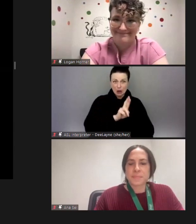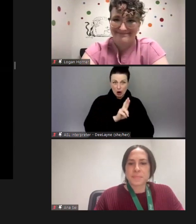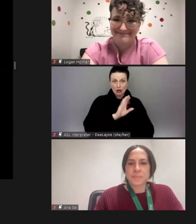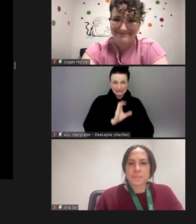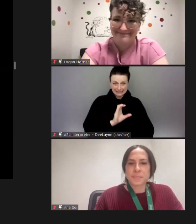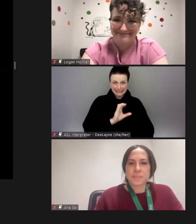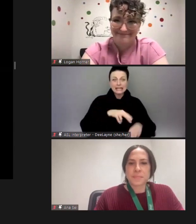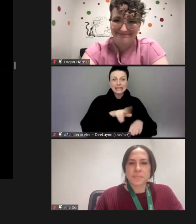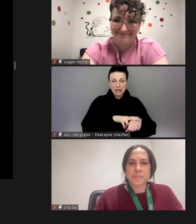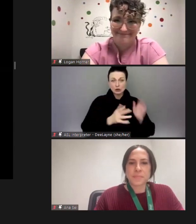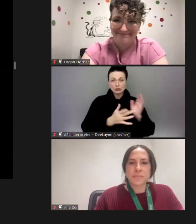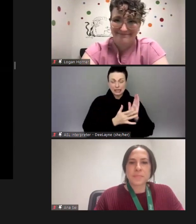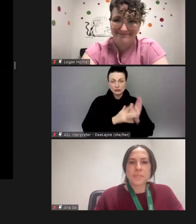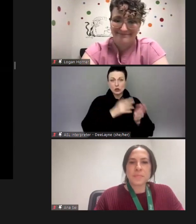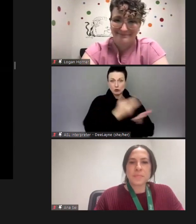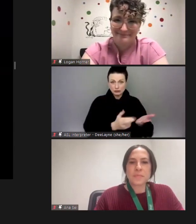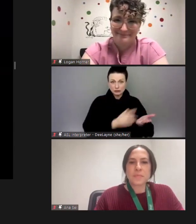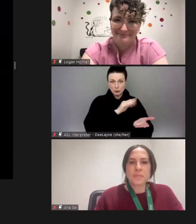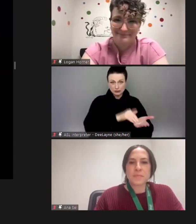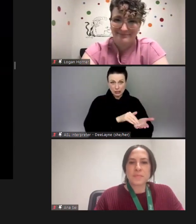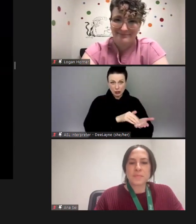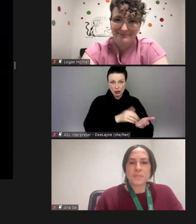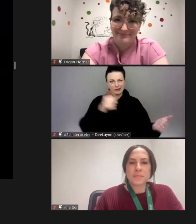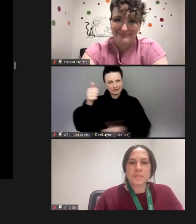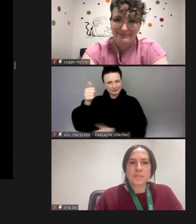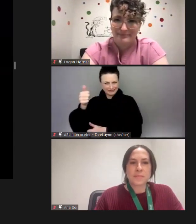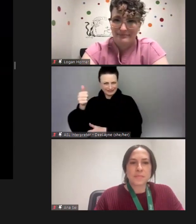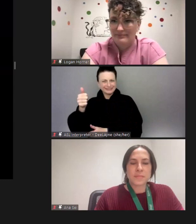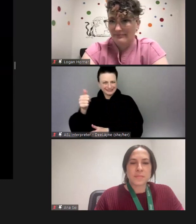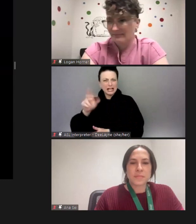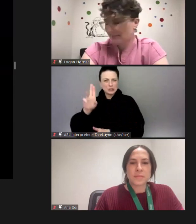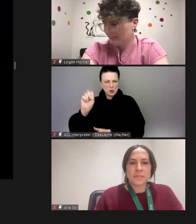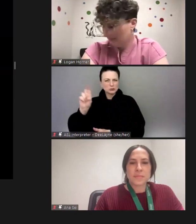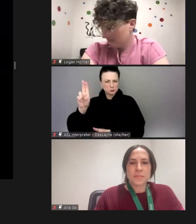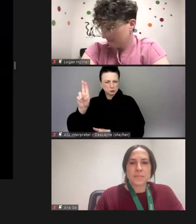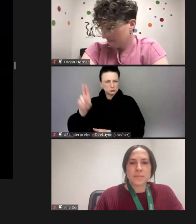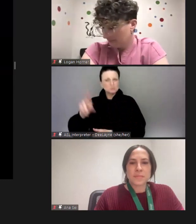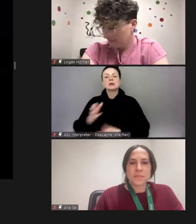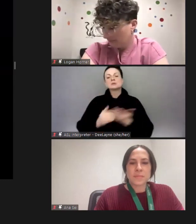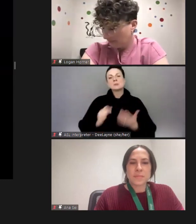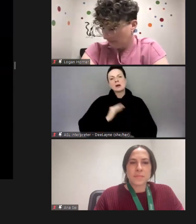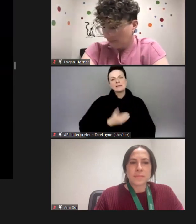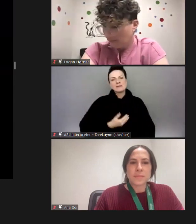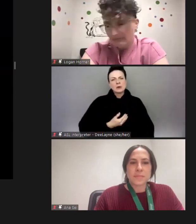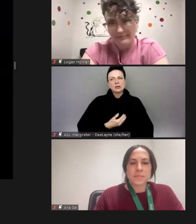Resource Center is housed and as a part